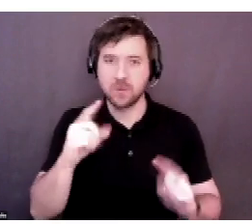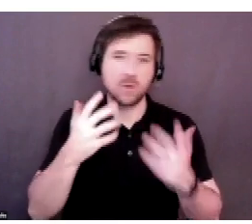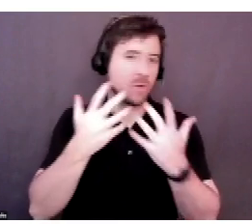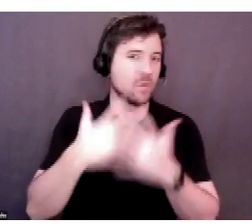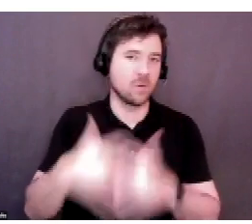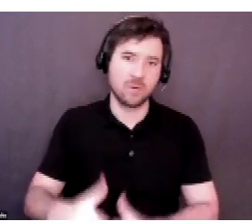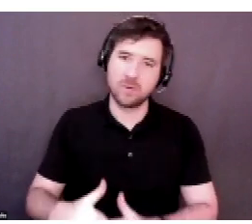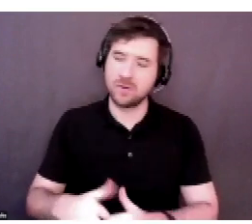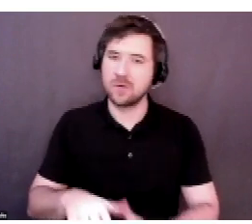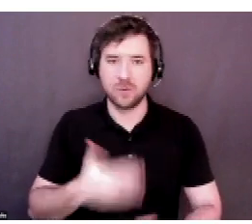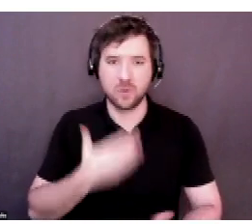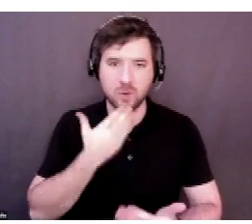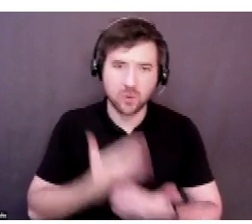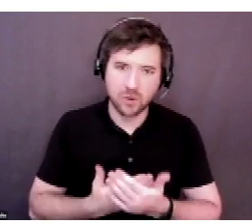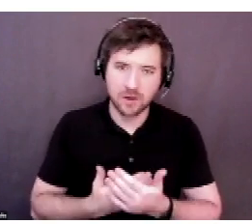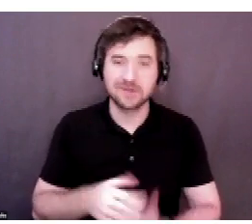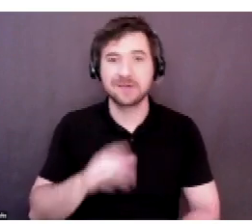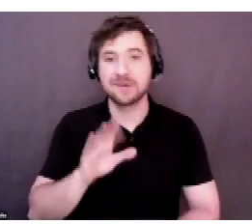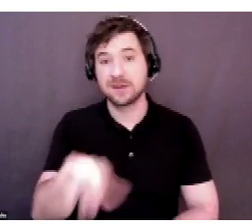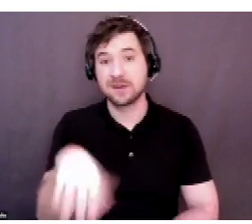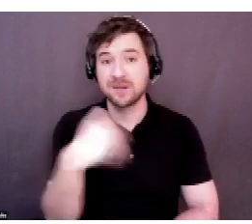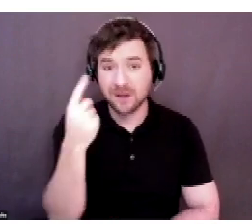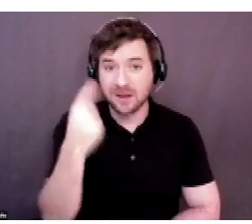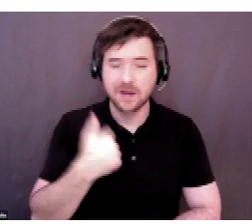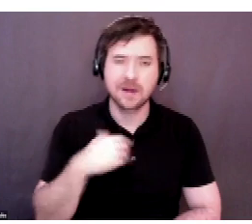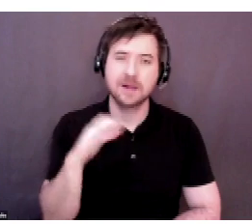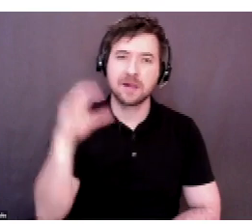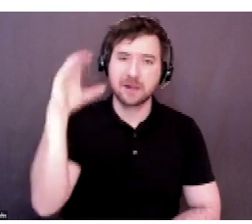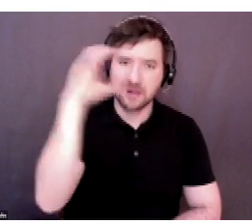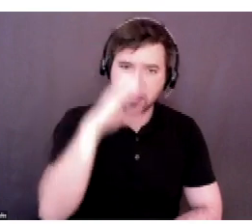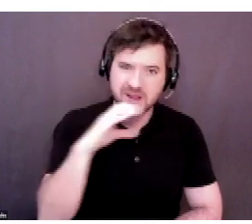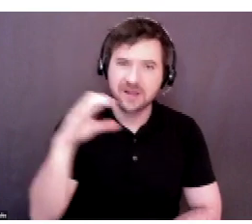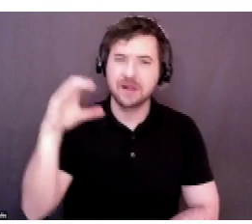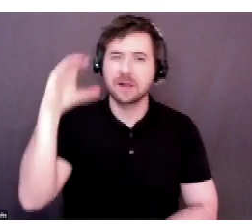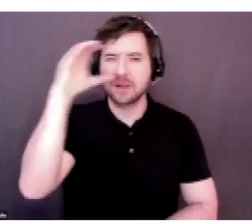But searching and searching for accessible baby equipment was like,